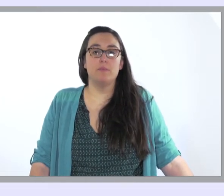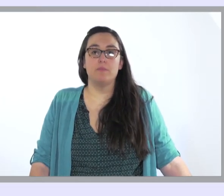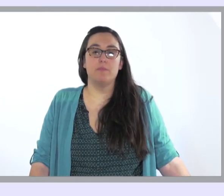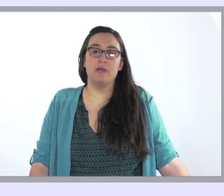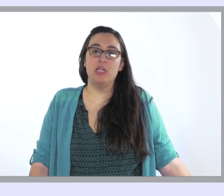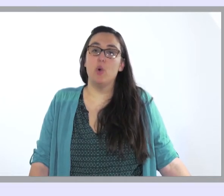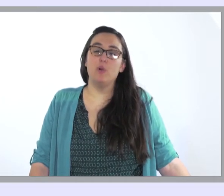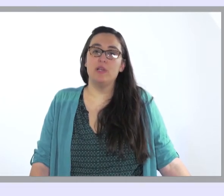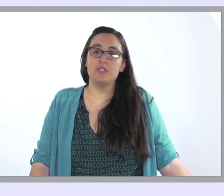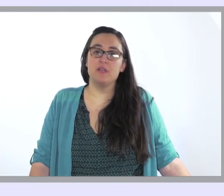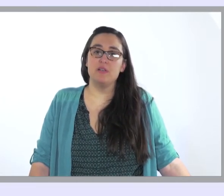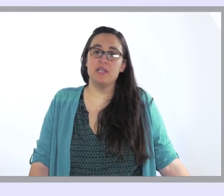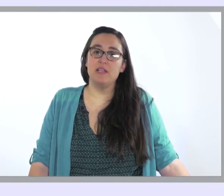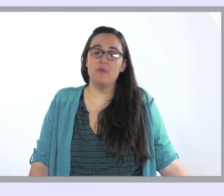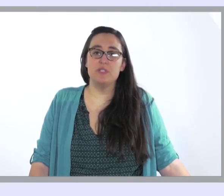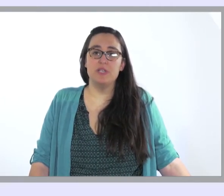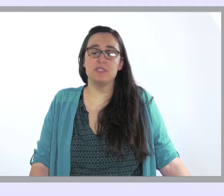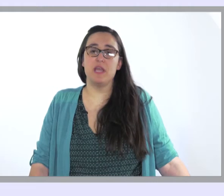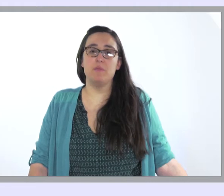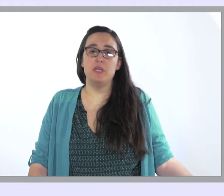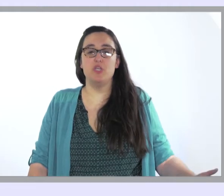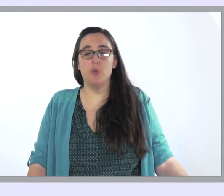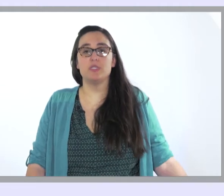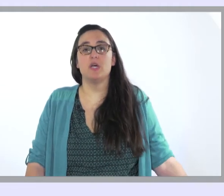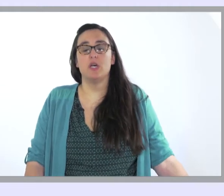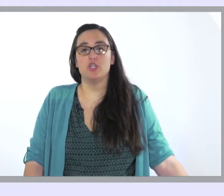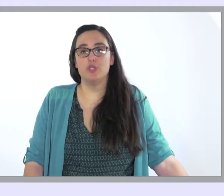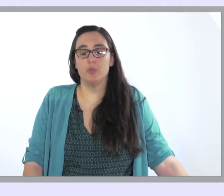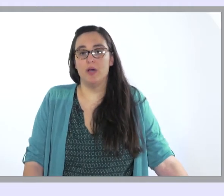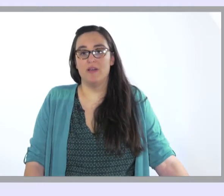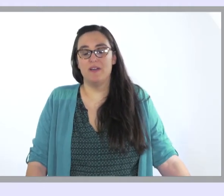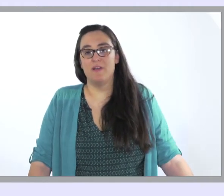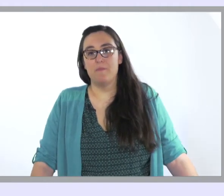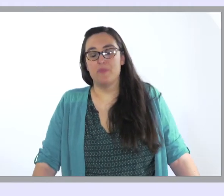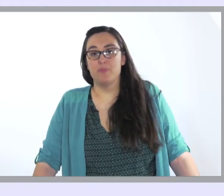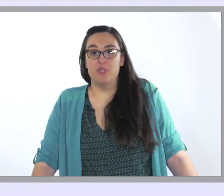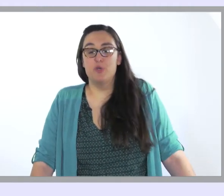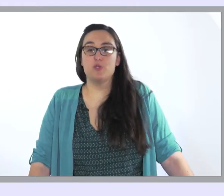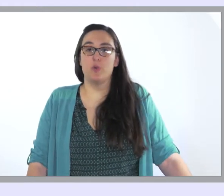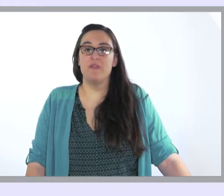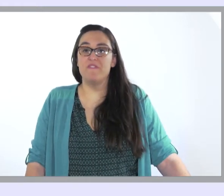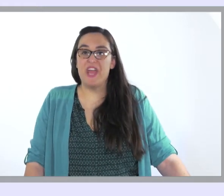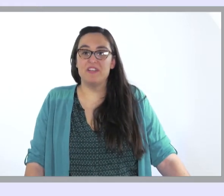Not all national sign languages can be used to produce or invent